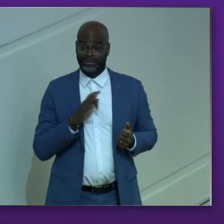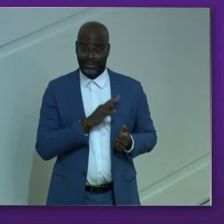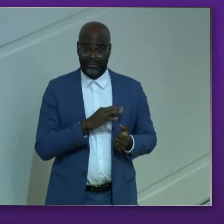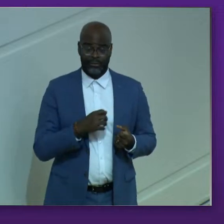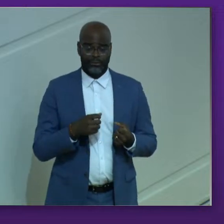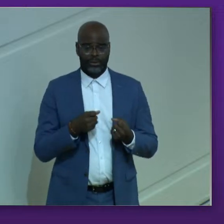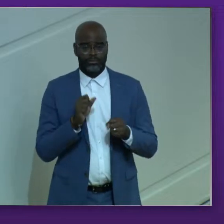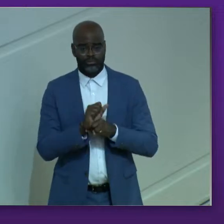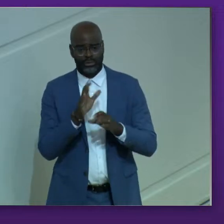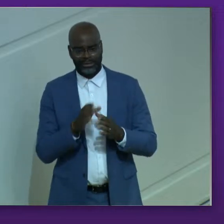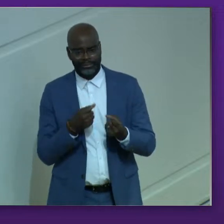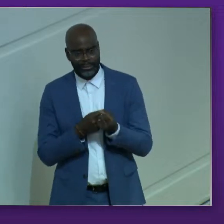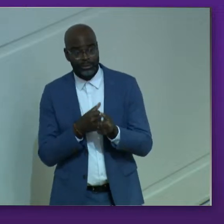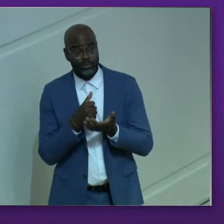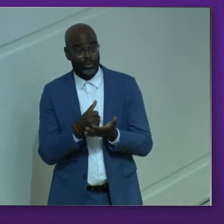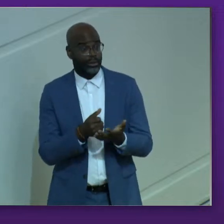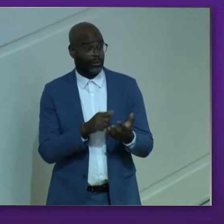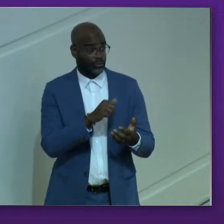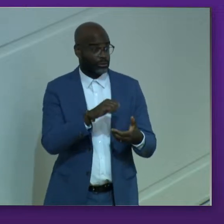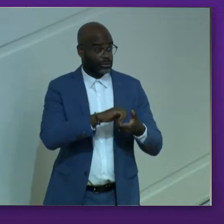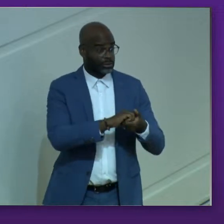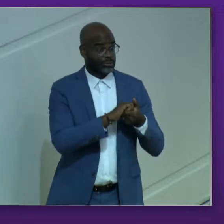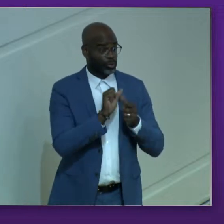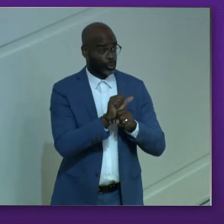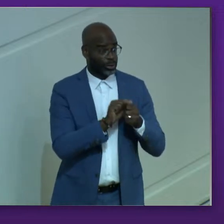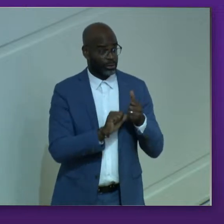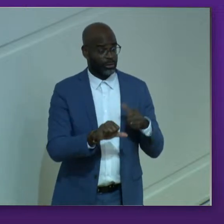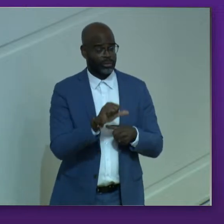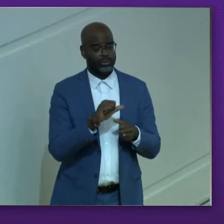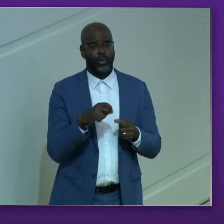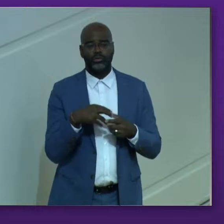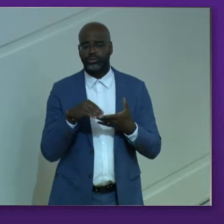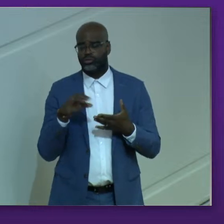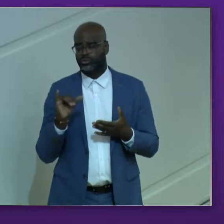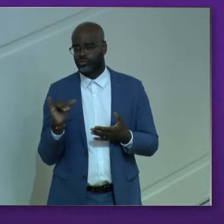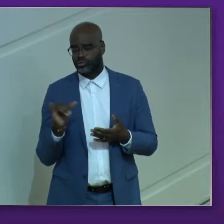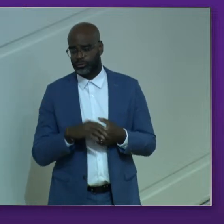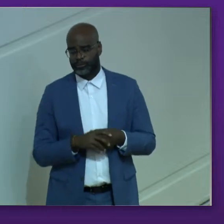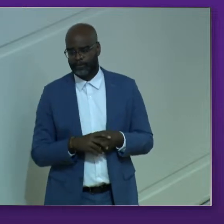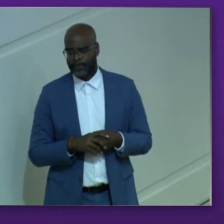COLLEGES AS WELL AS RECOGNIZING EXTRAORDINARY CONTRIBUTIONS